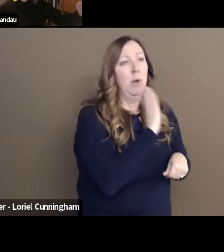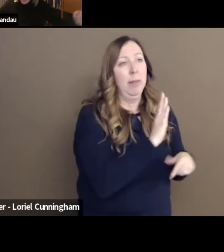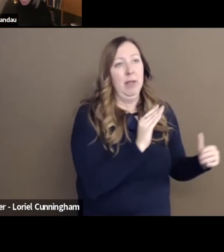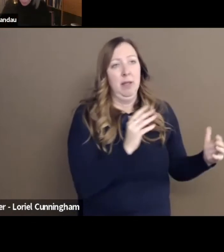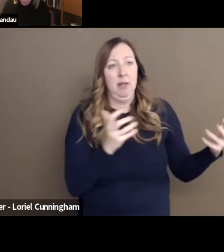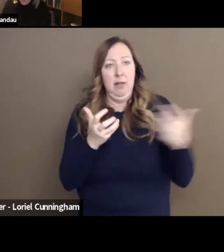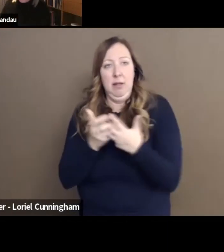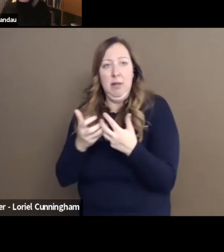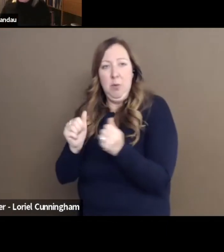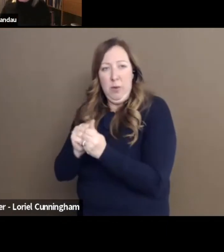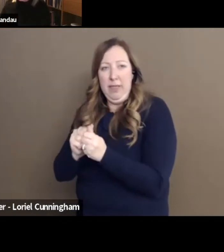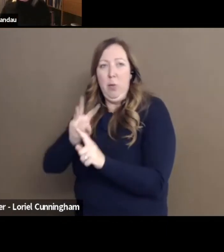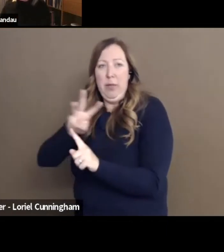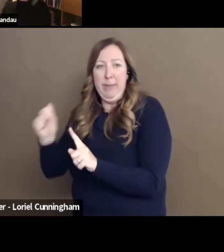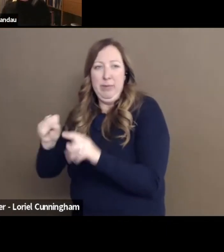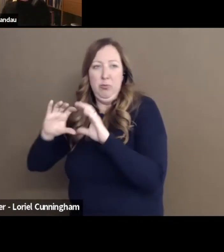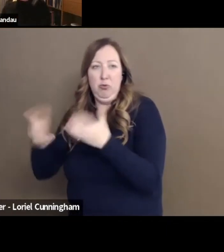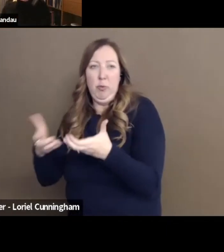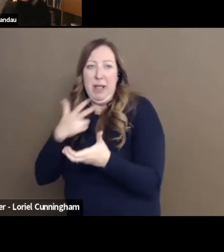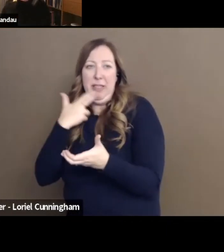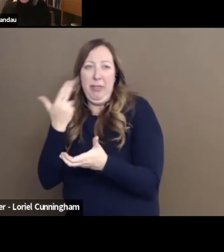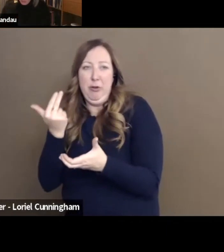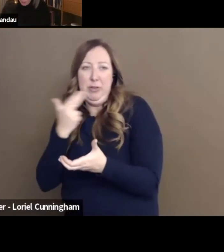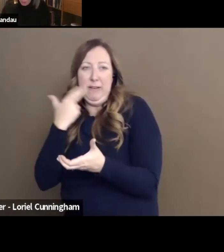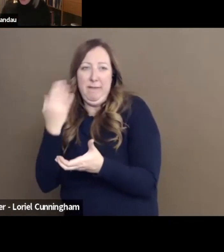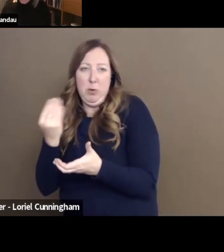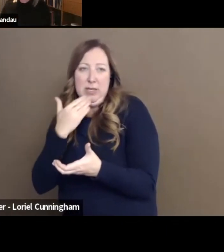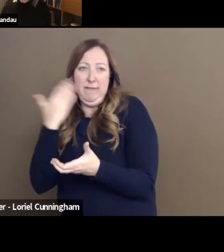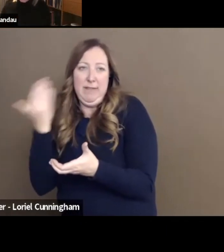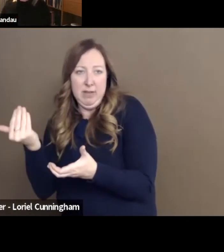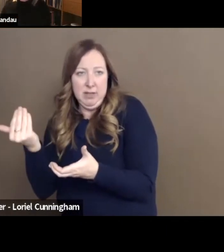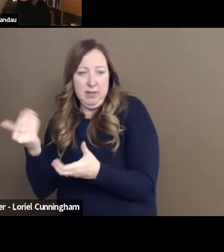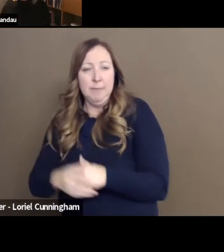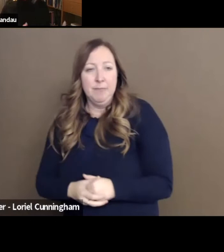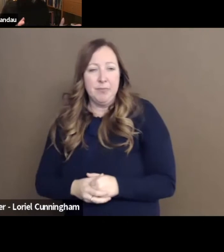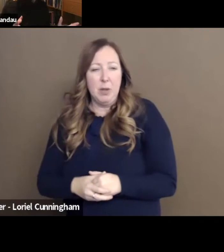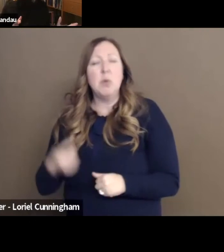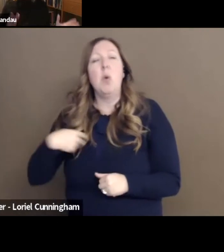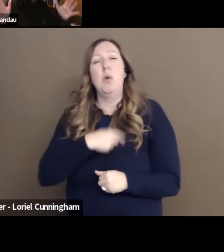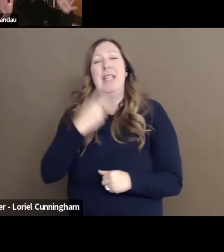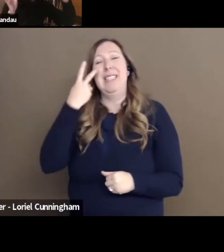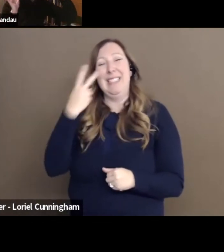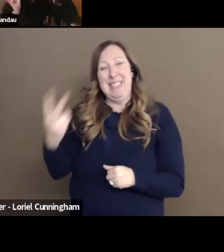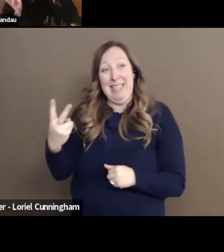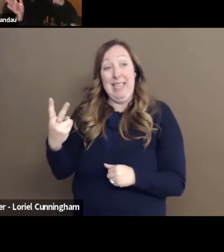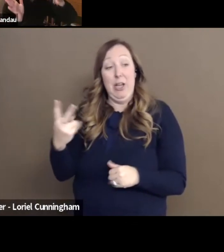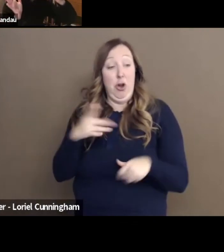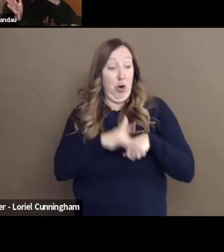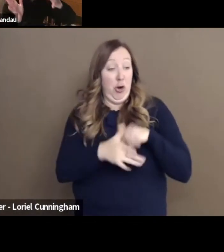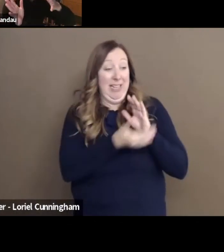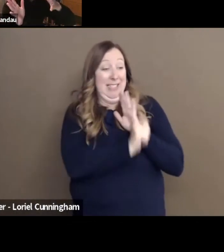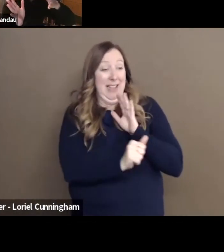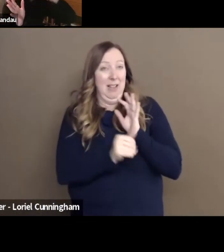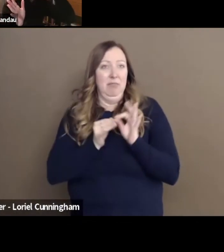out development it's very slow development um with repercussions that